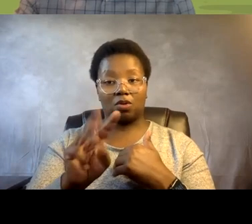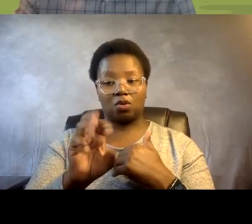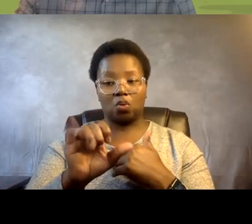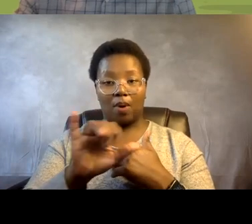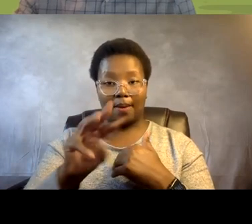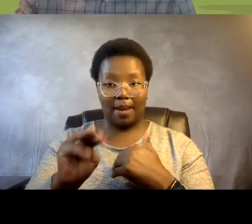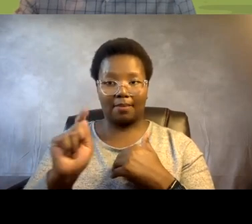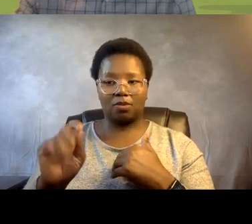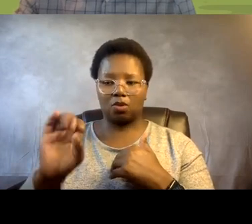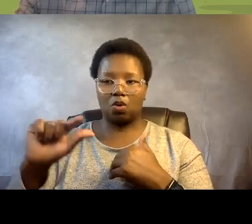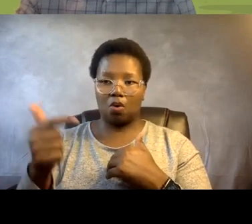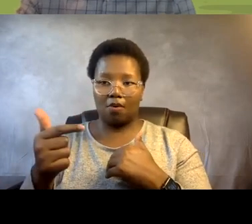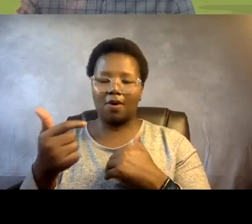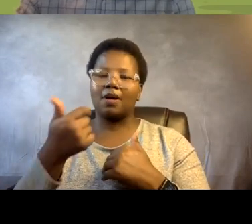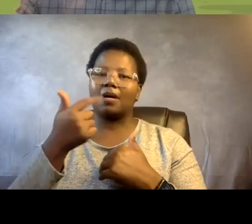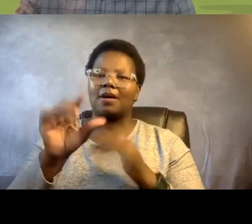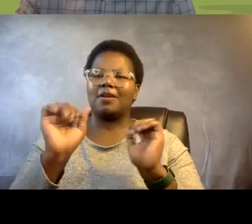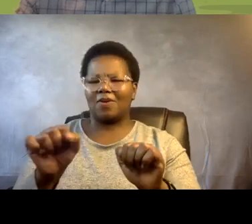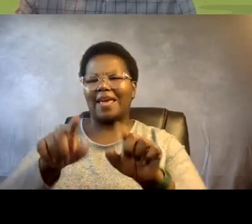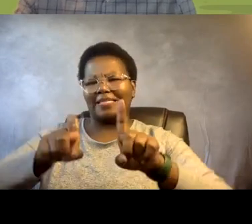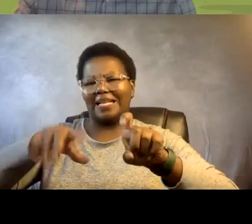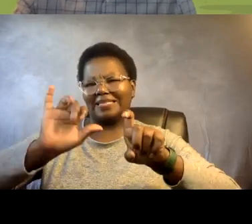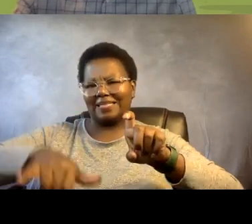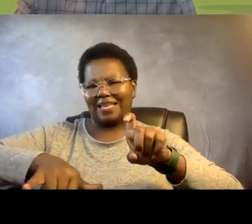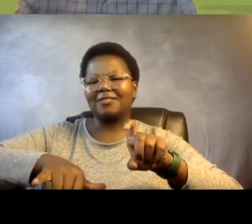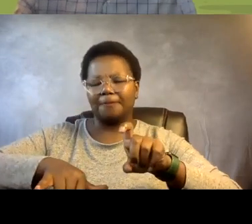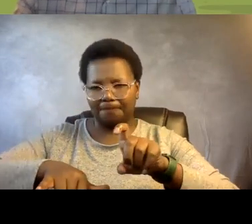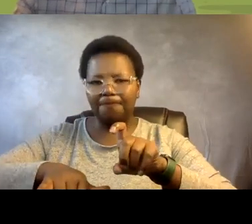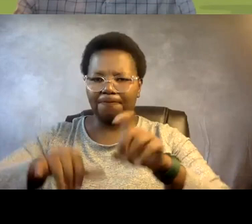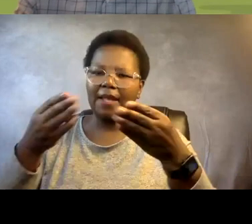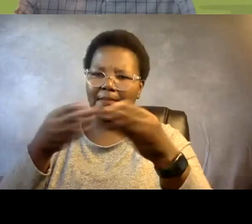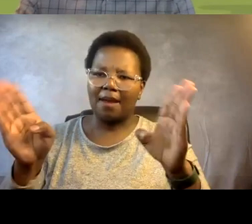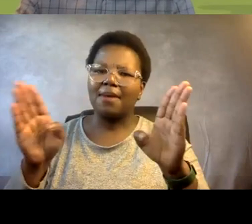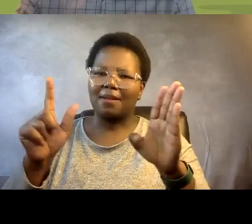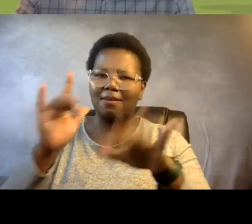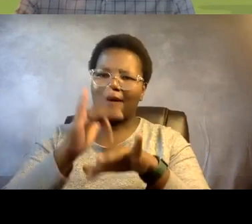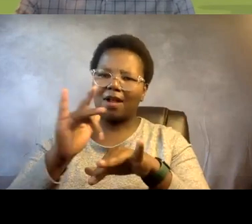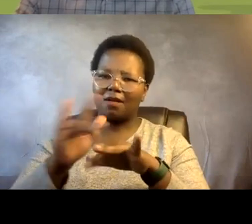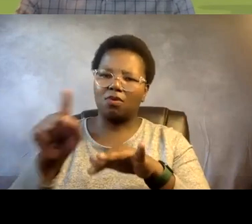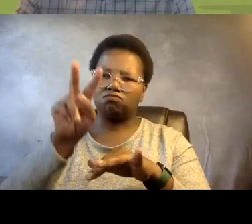web content if it's publicly available. Because it's a web app, there are some limitations to